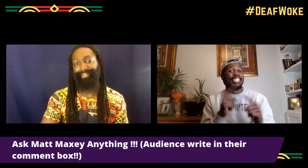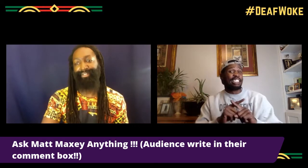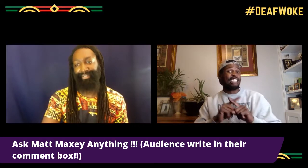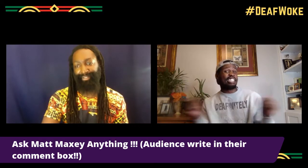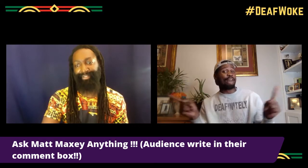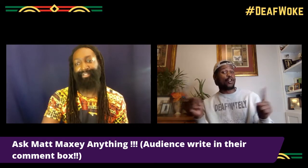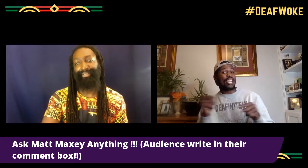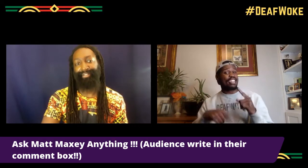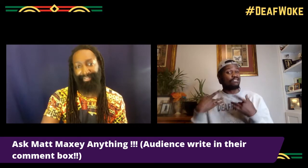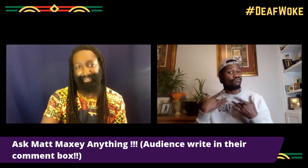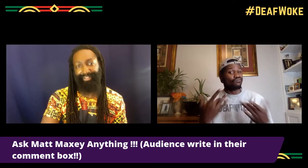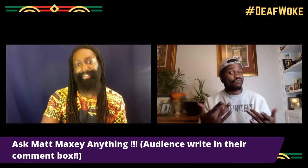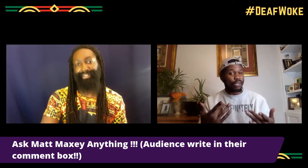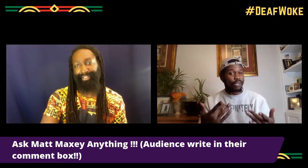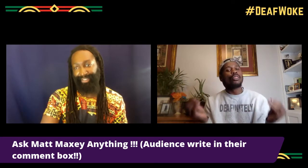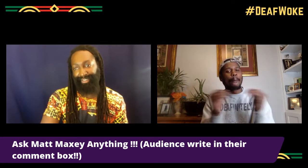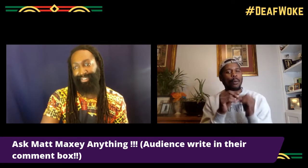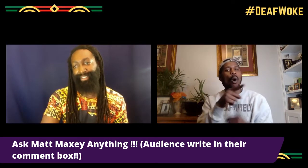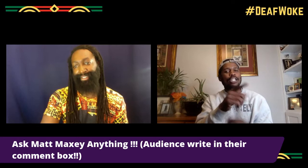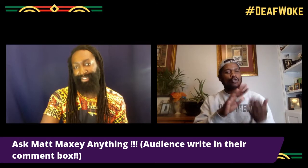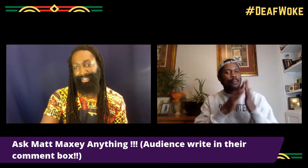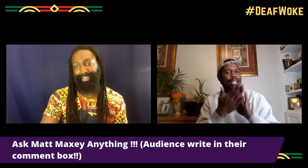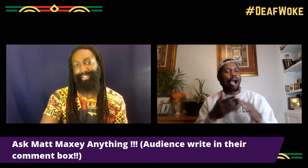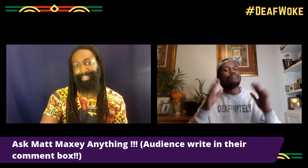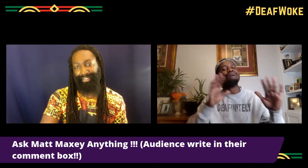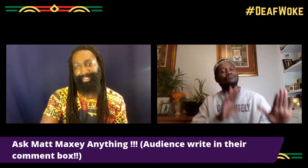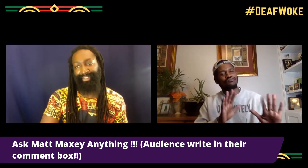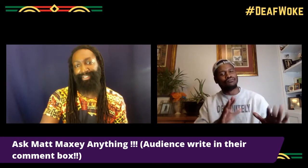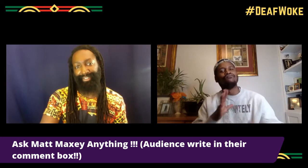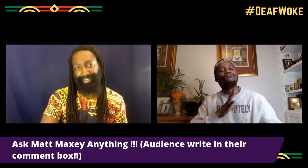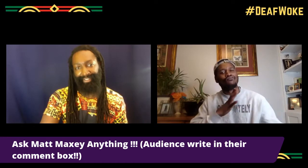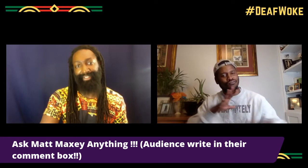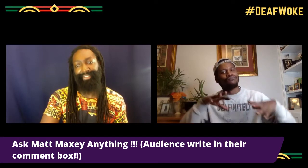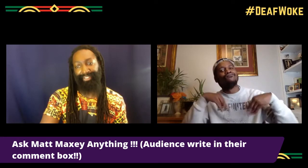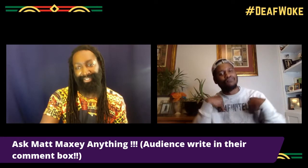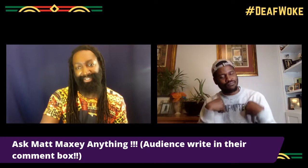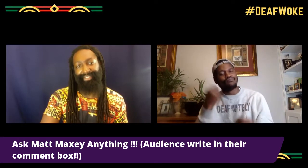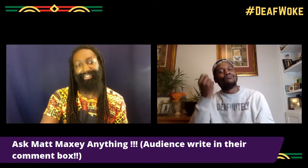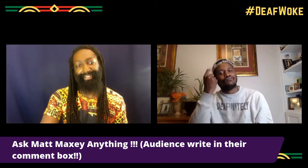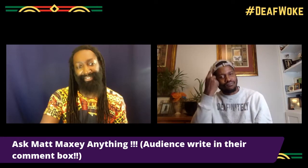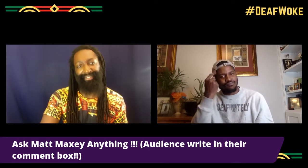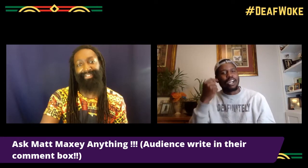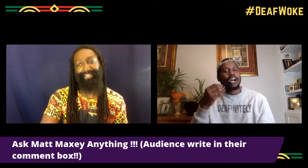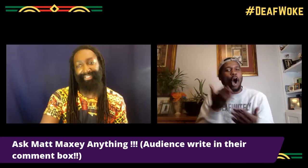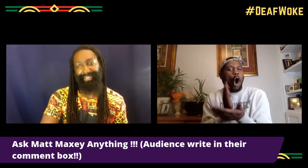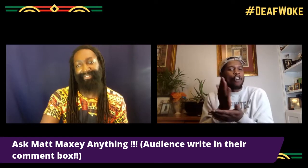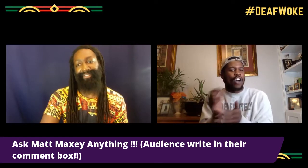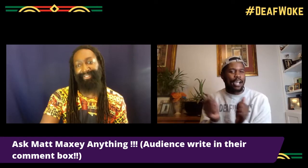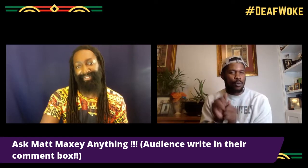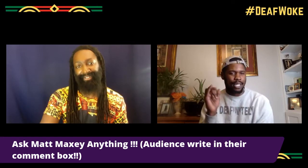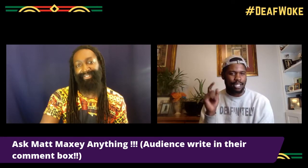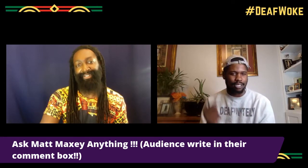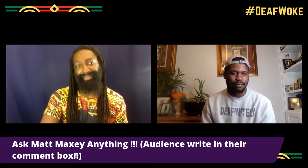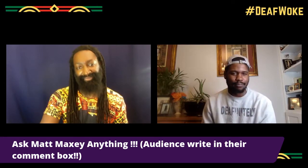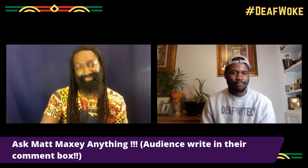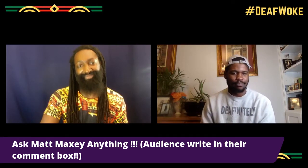you're gonna have opposite and some people are gonna be different. You know, this is about, it's about the community accepting.